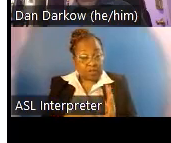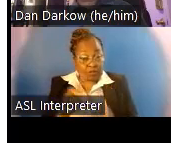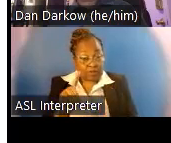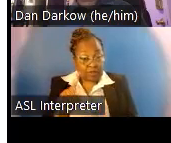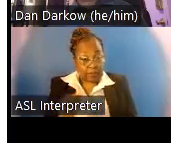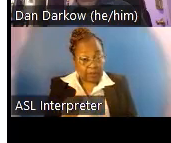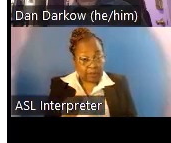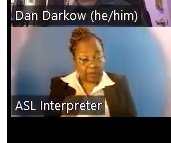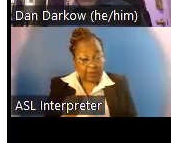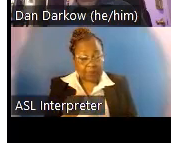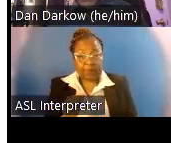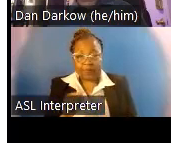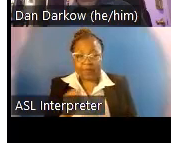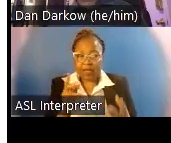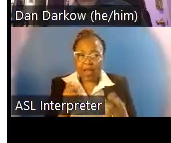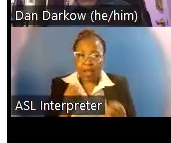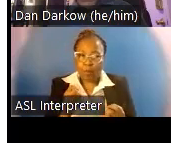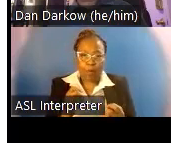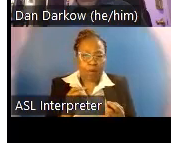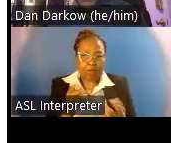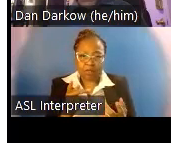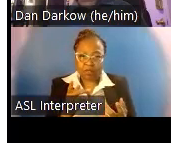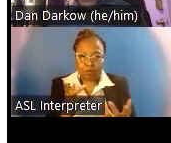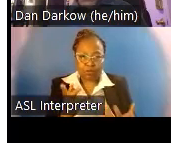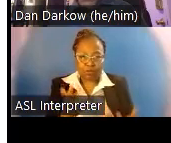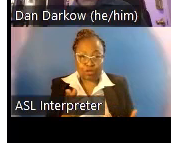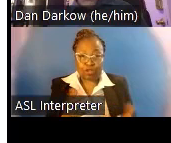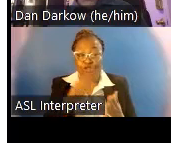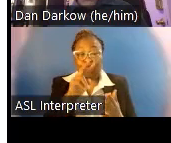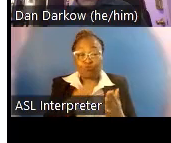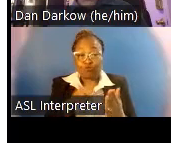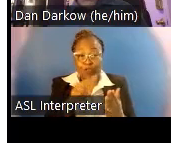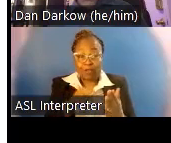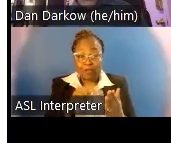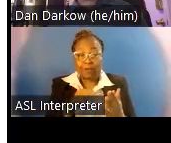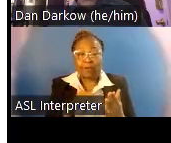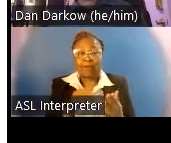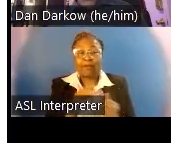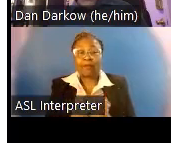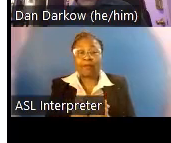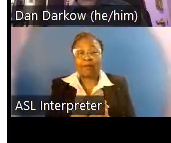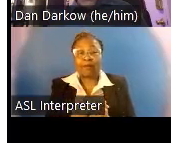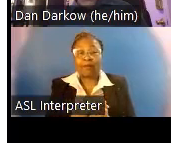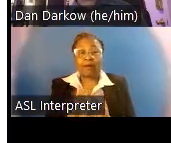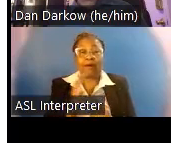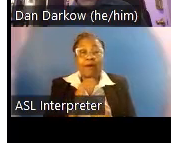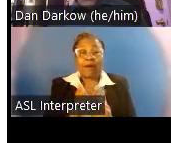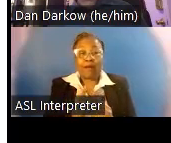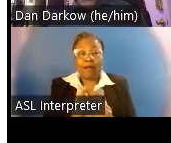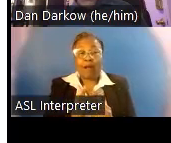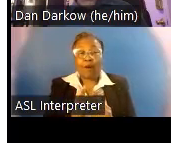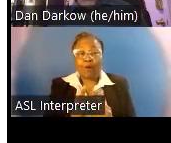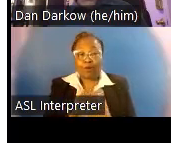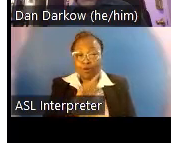And I wanted to just read our application question that asks about this.